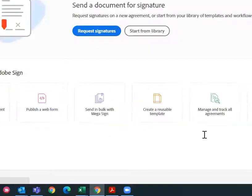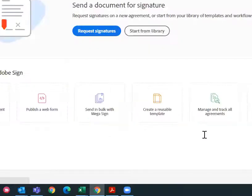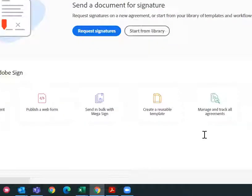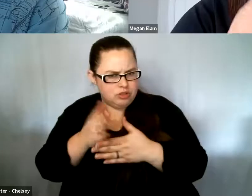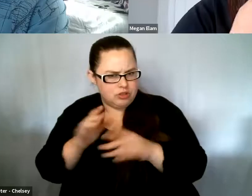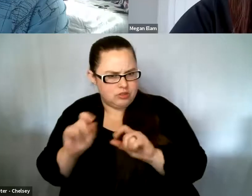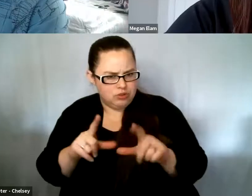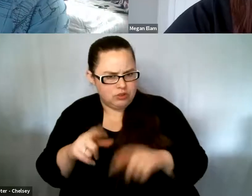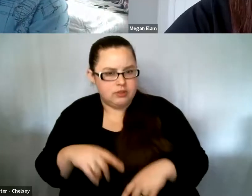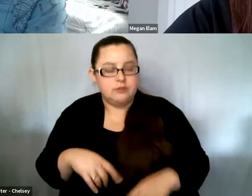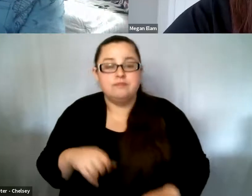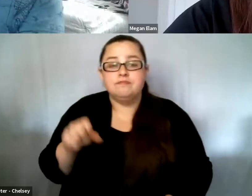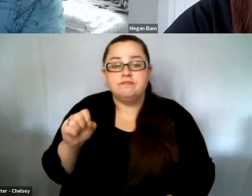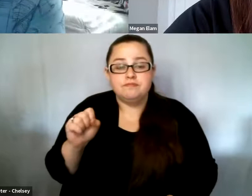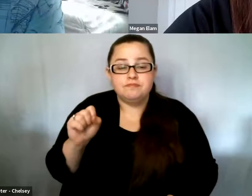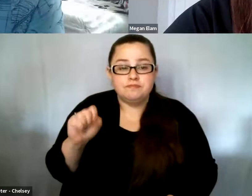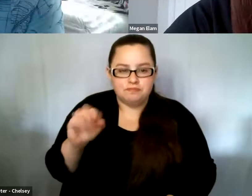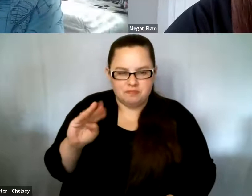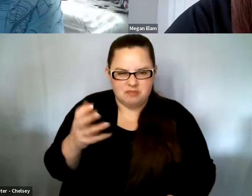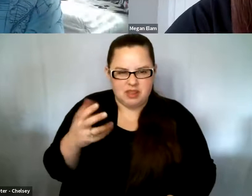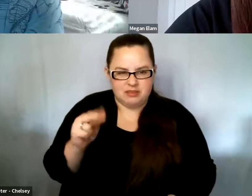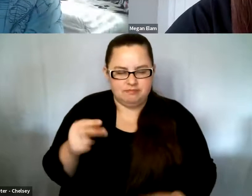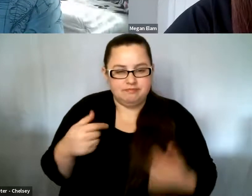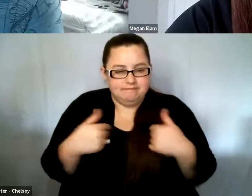Megan Elam: Yeah, so I did want to take over screenshare at this point, as soon as I get